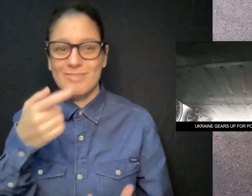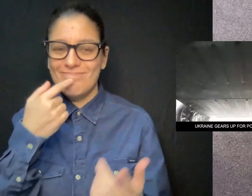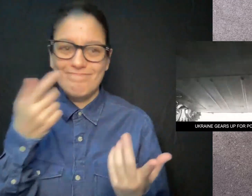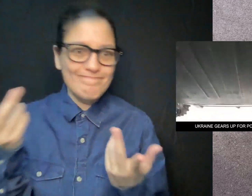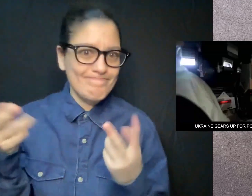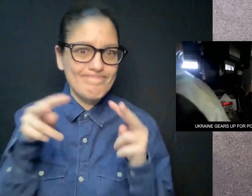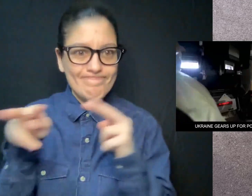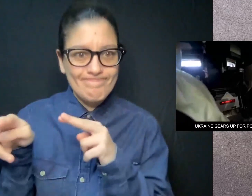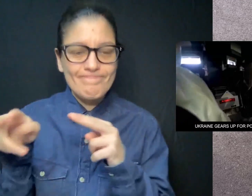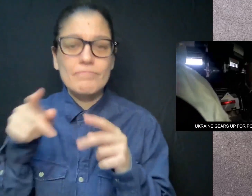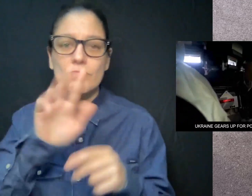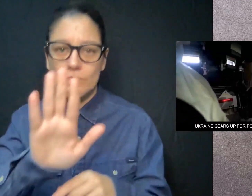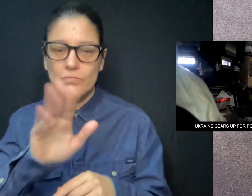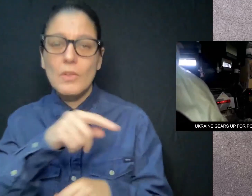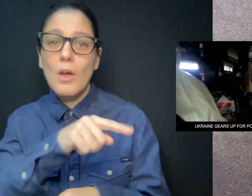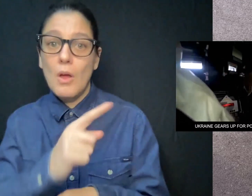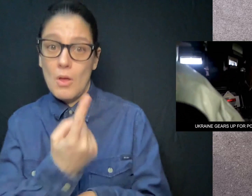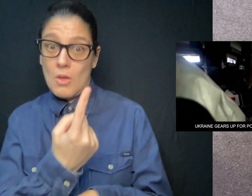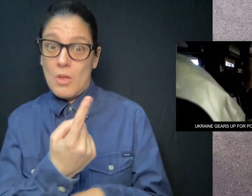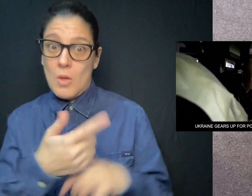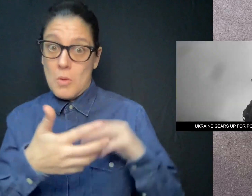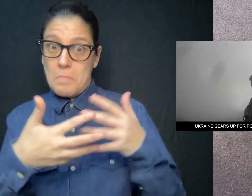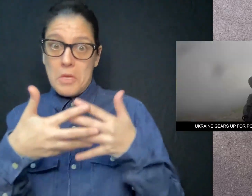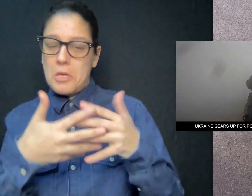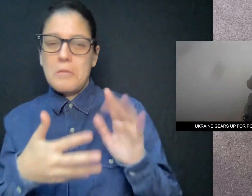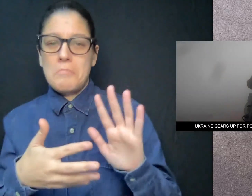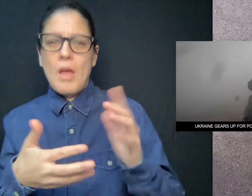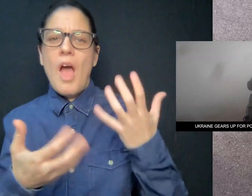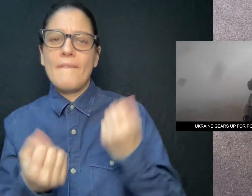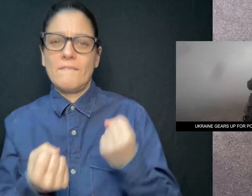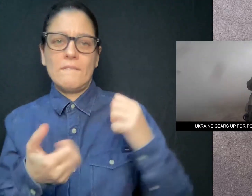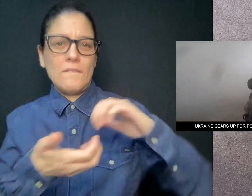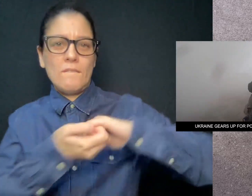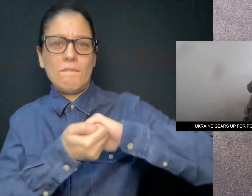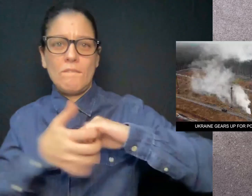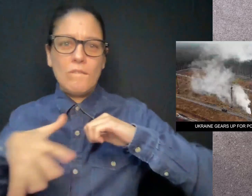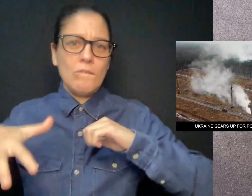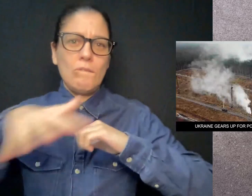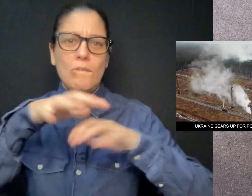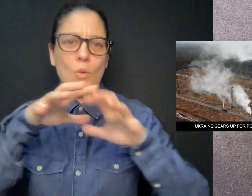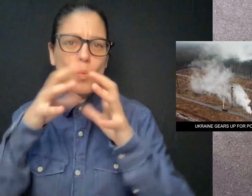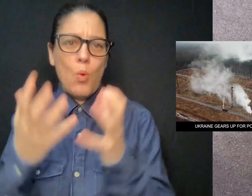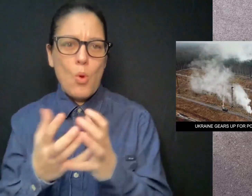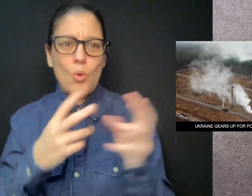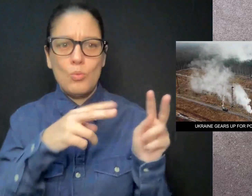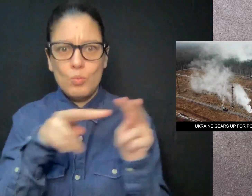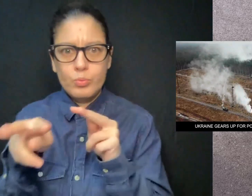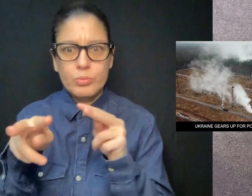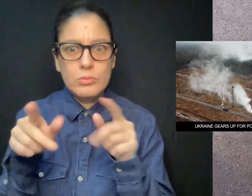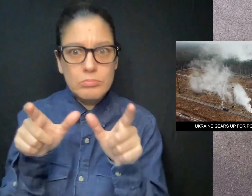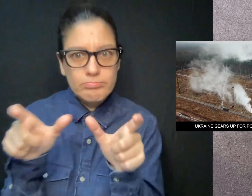suggests Russia could invade Ukraine as soon as next month and President Biden has